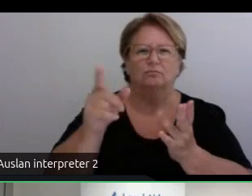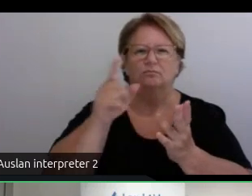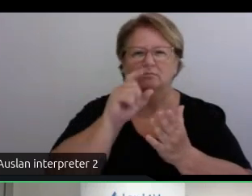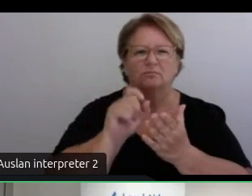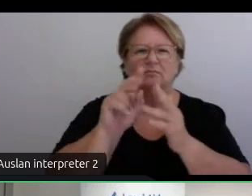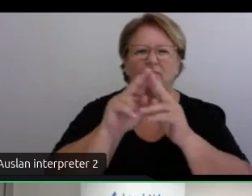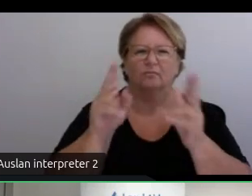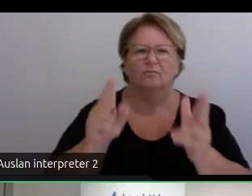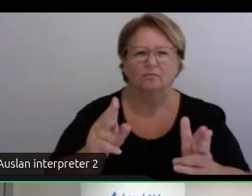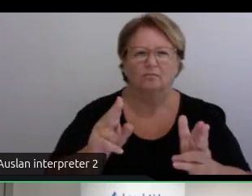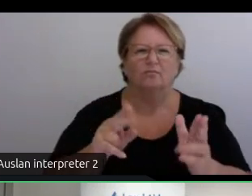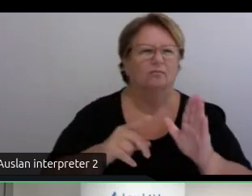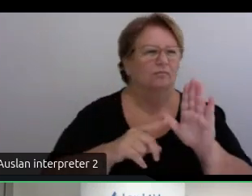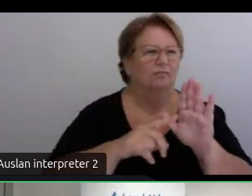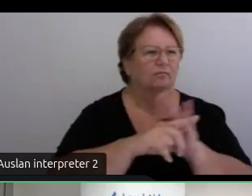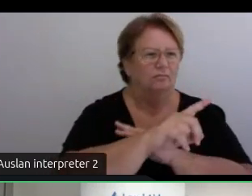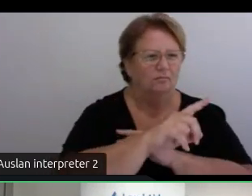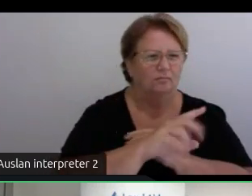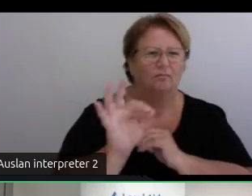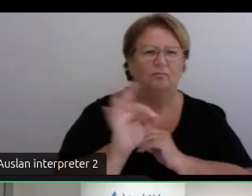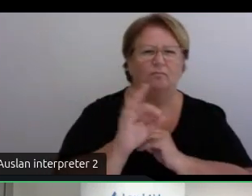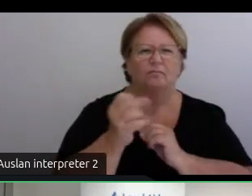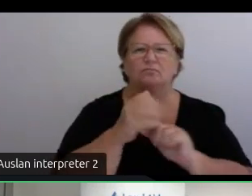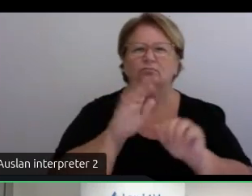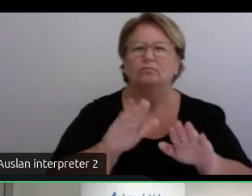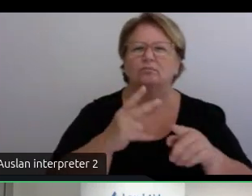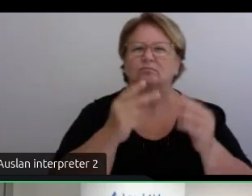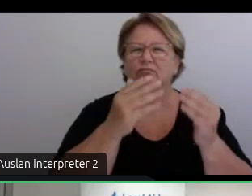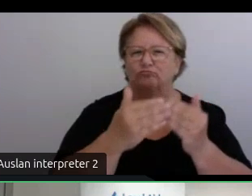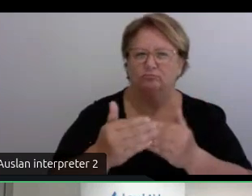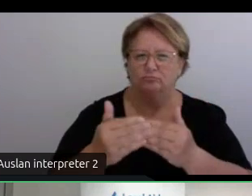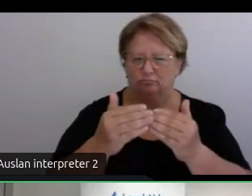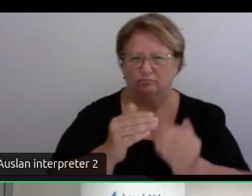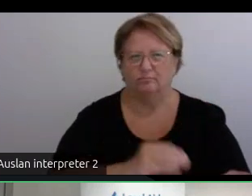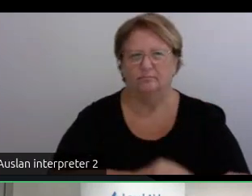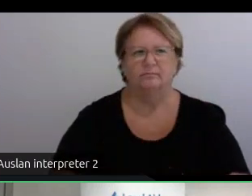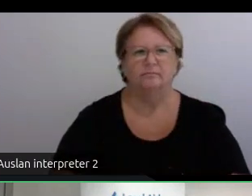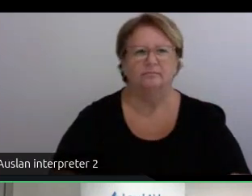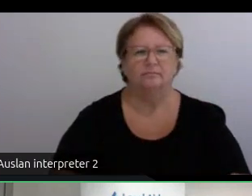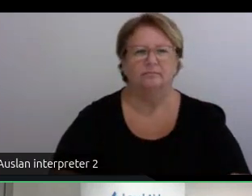So they can just sell the home as is and get out and not wait for the repairs to be done. Yeah. But